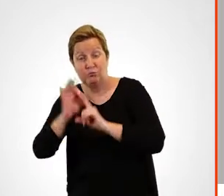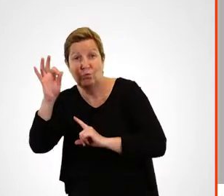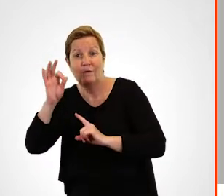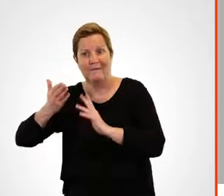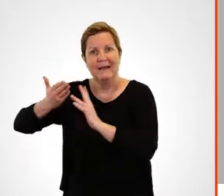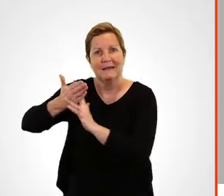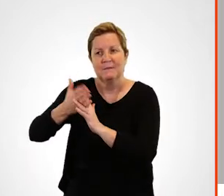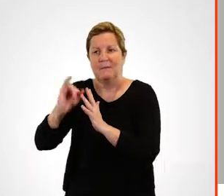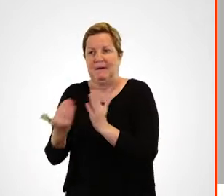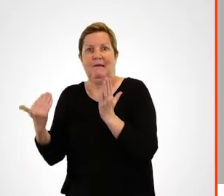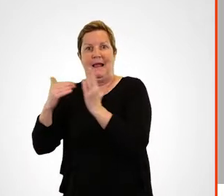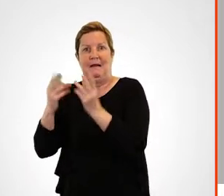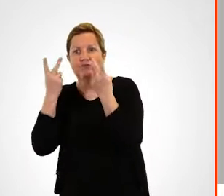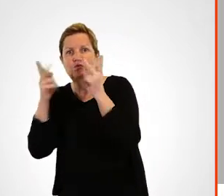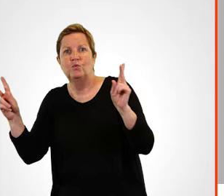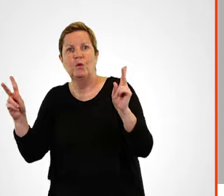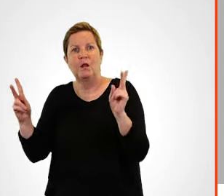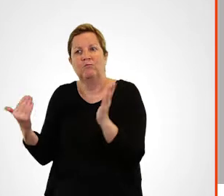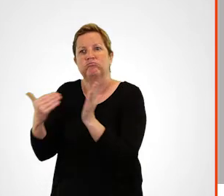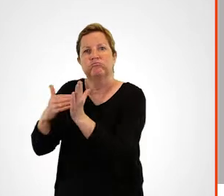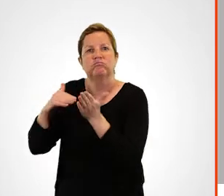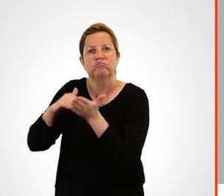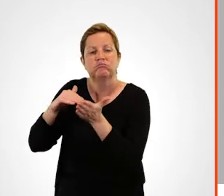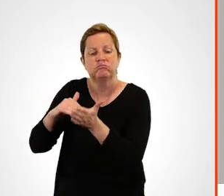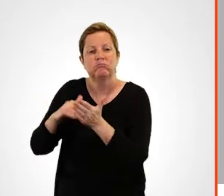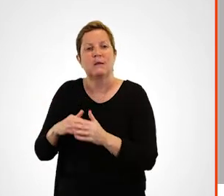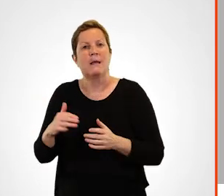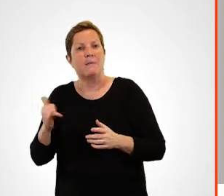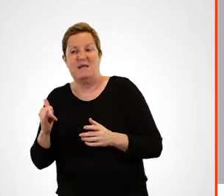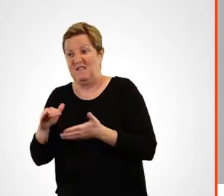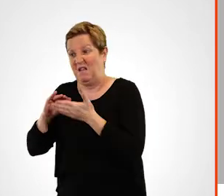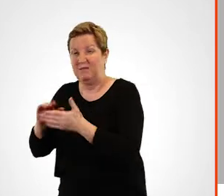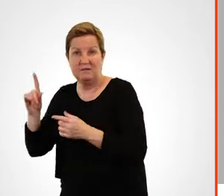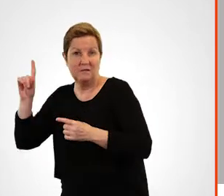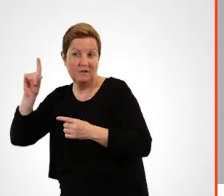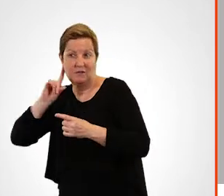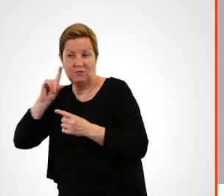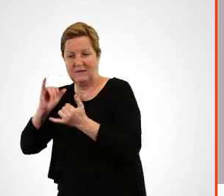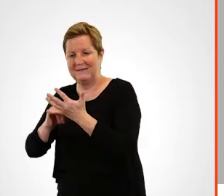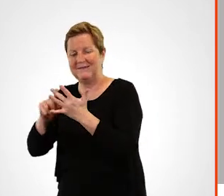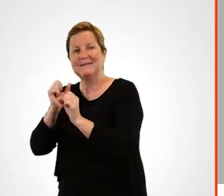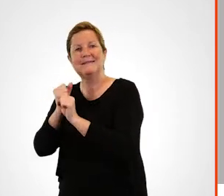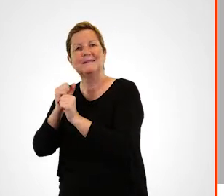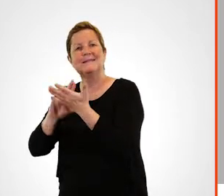whether it's through boosting the hearing signal that can come in, is necessary.